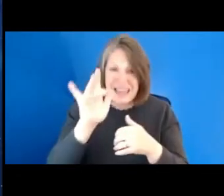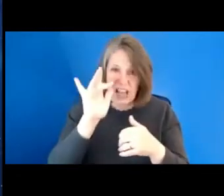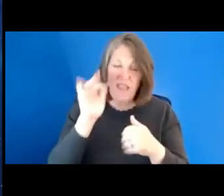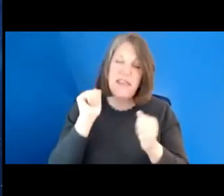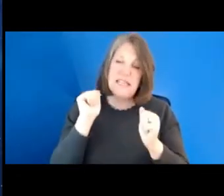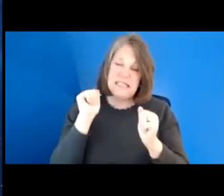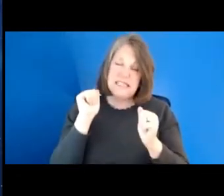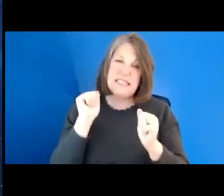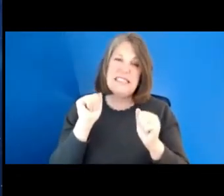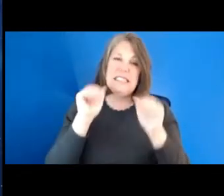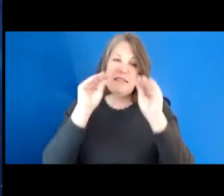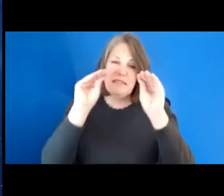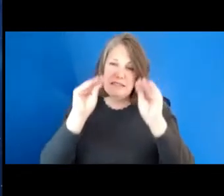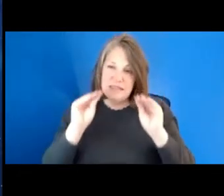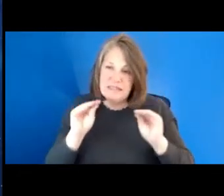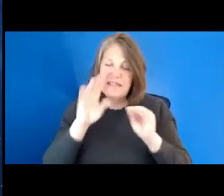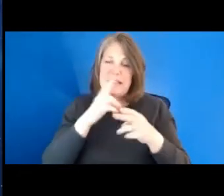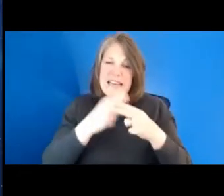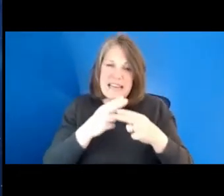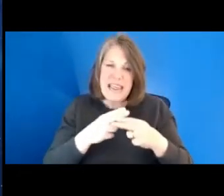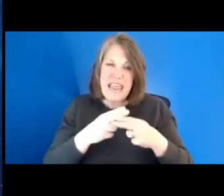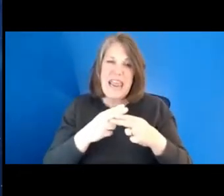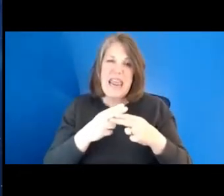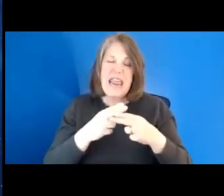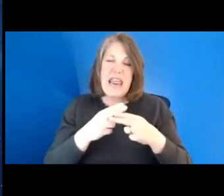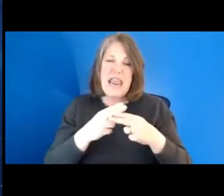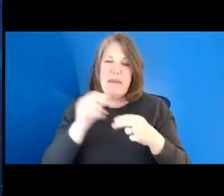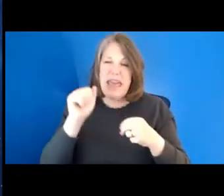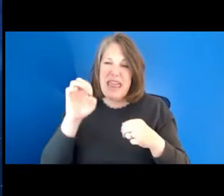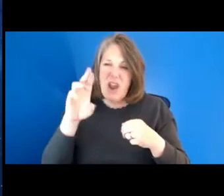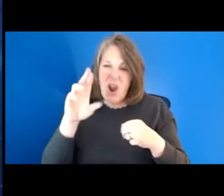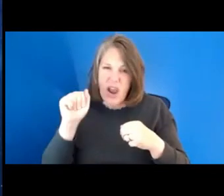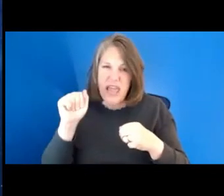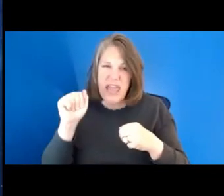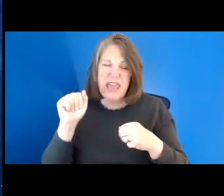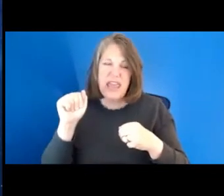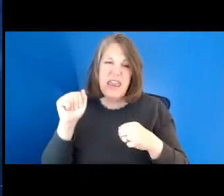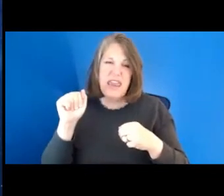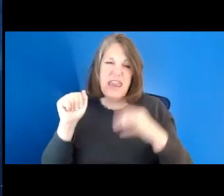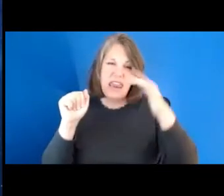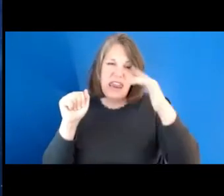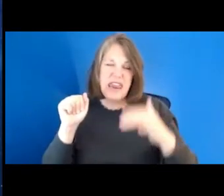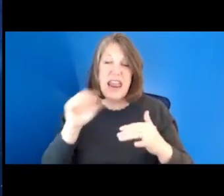put in your name 17:15:14 , add AERA here, and your message.